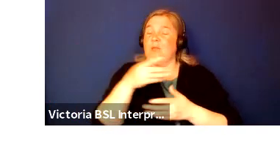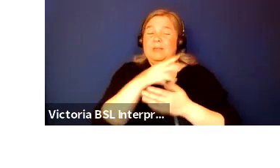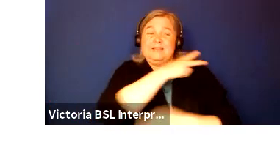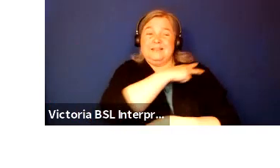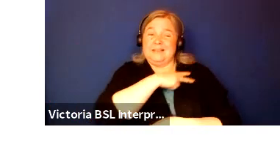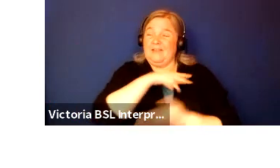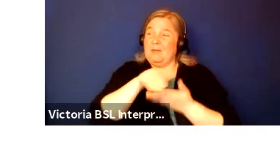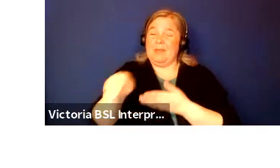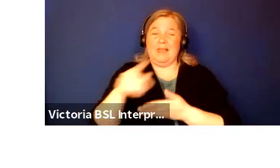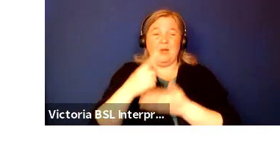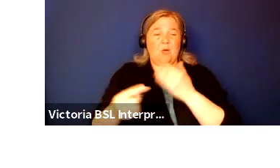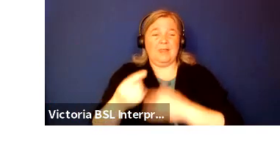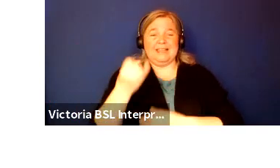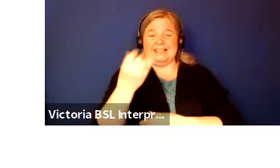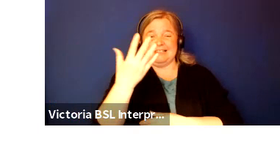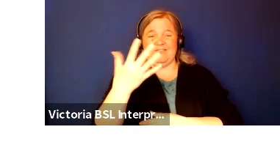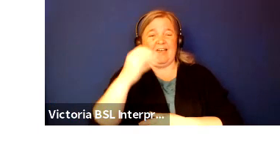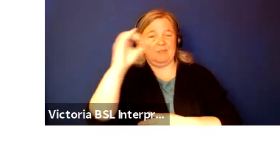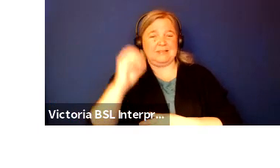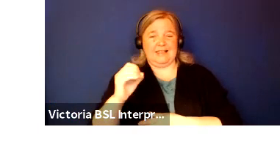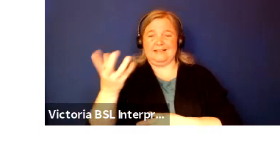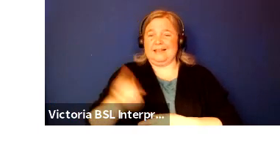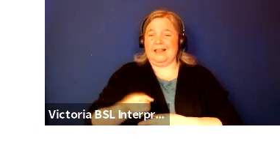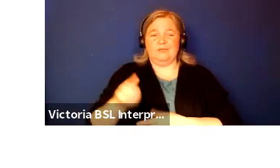their salary, which is insufficient.